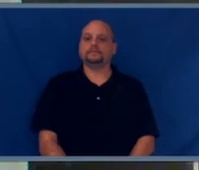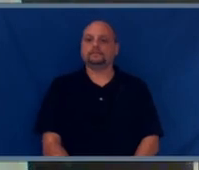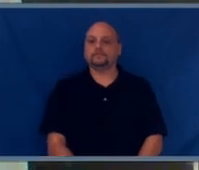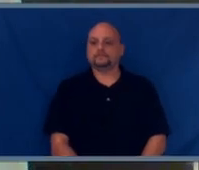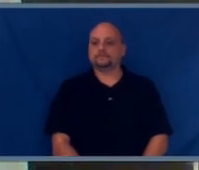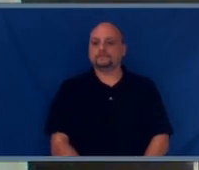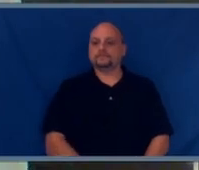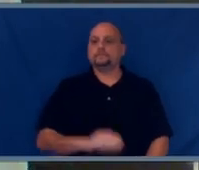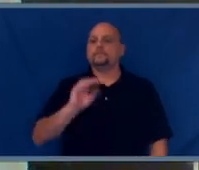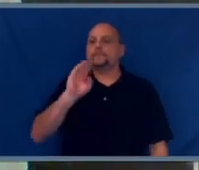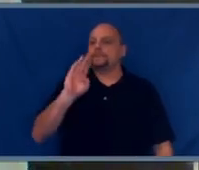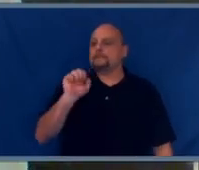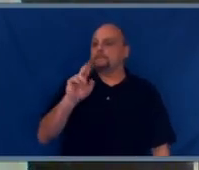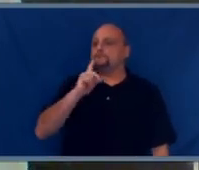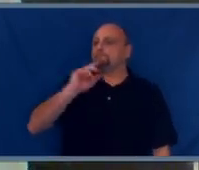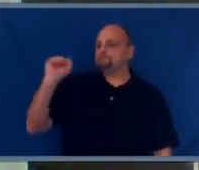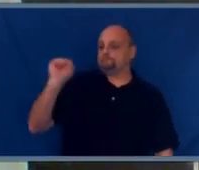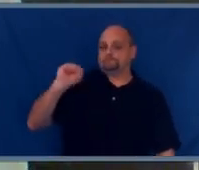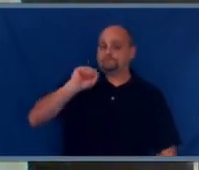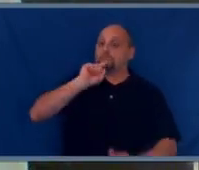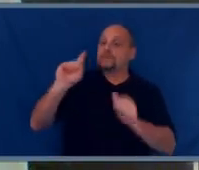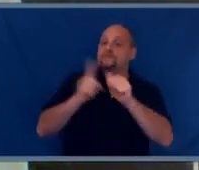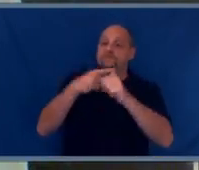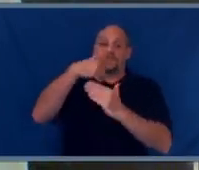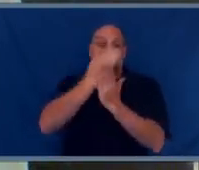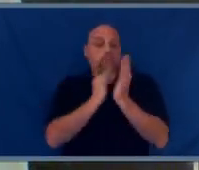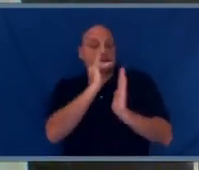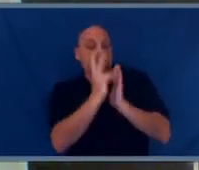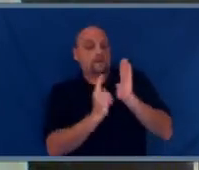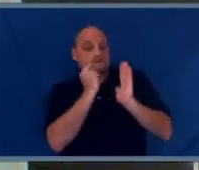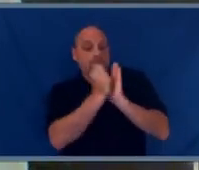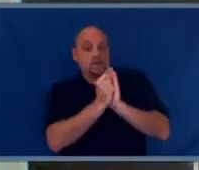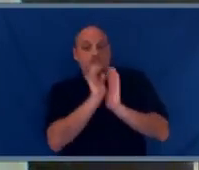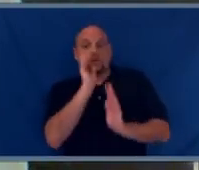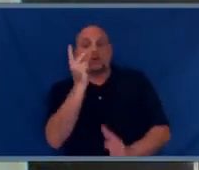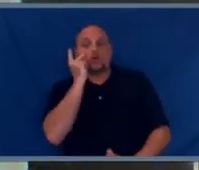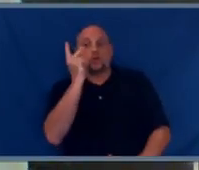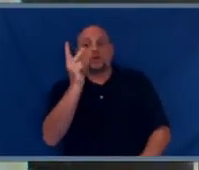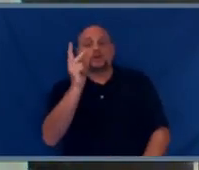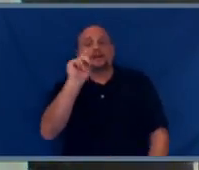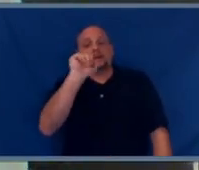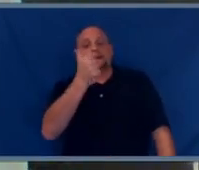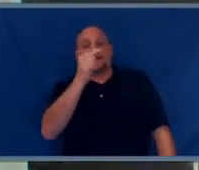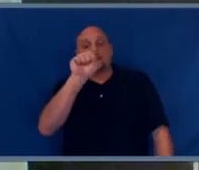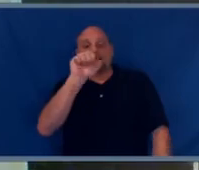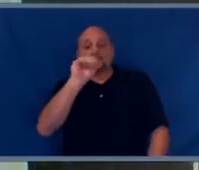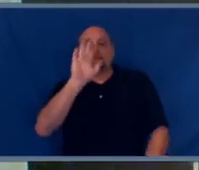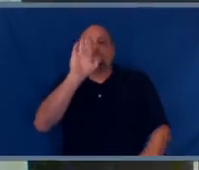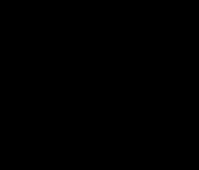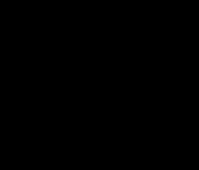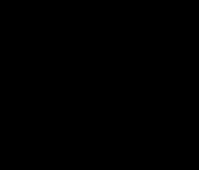SO THE FIRST PART OF THE VIDEO, YOU'LL SEE THAT IT WAS IN THE